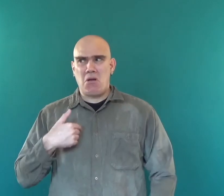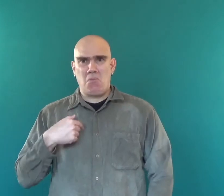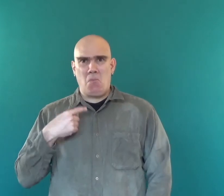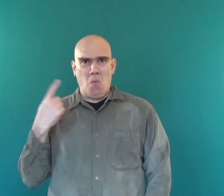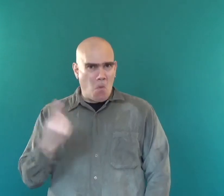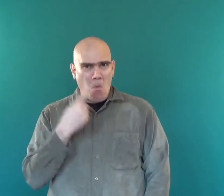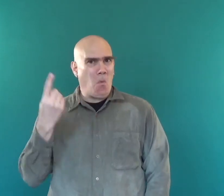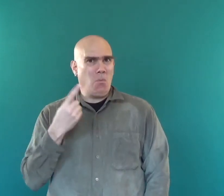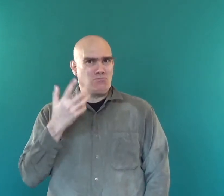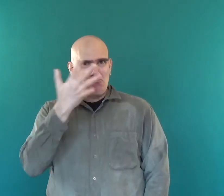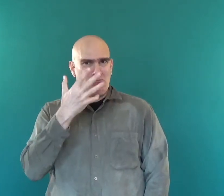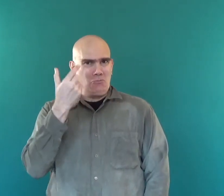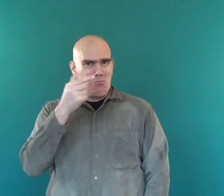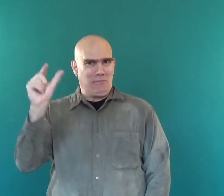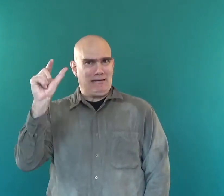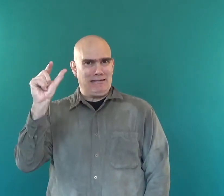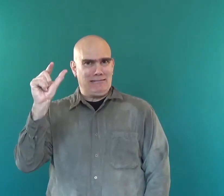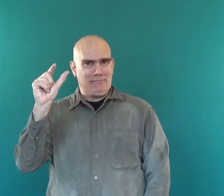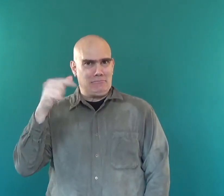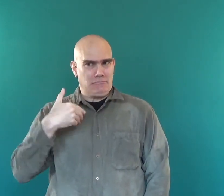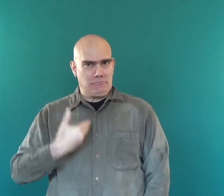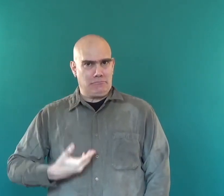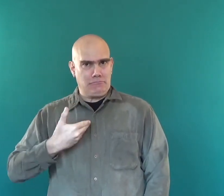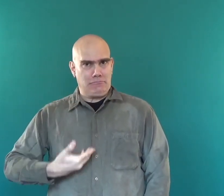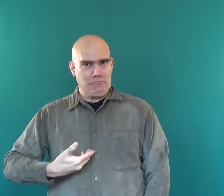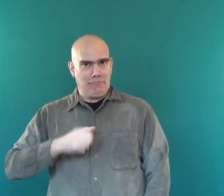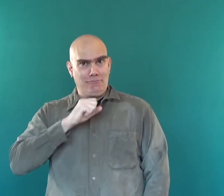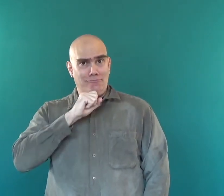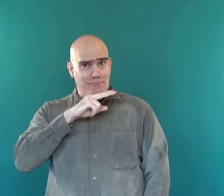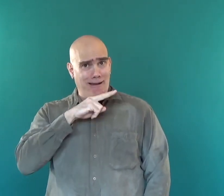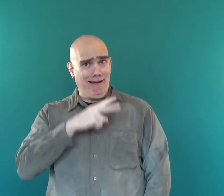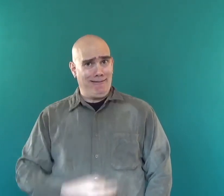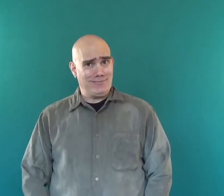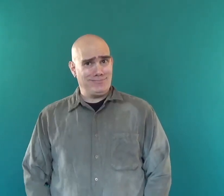"But I always look green," said Frog. "I am a frog."